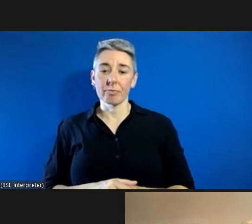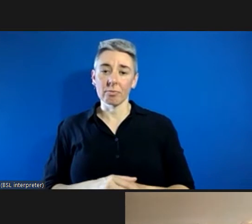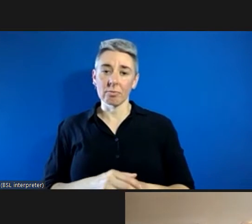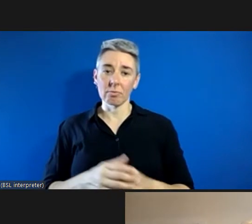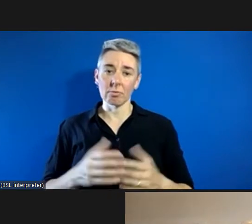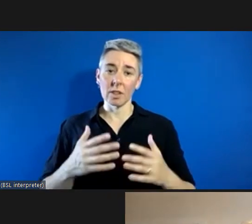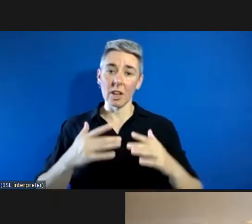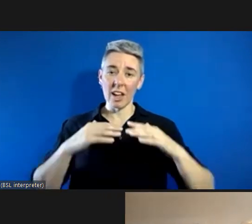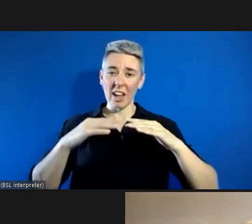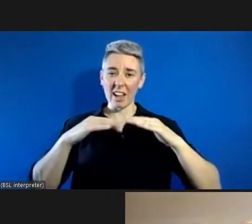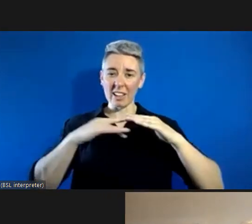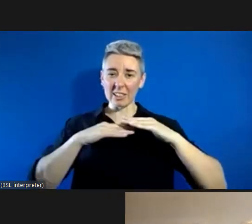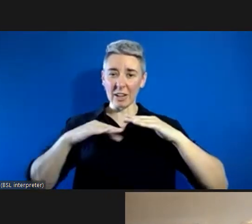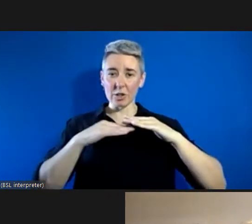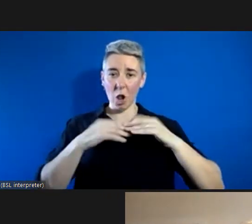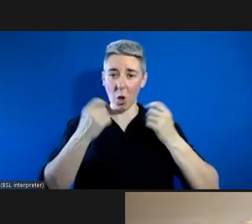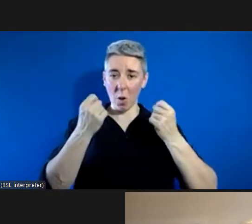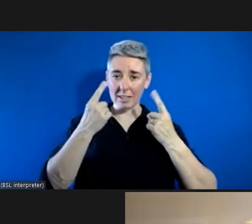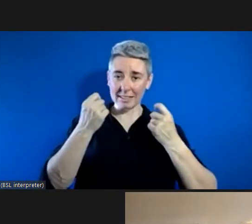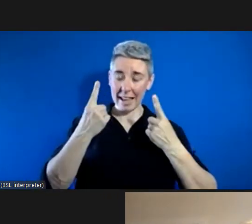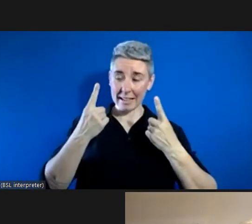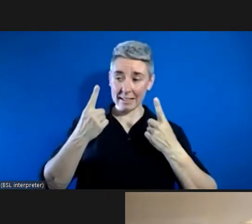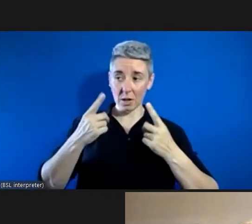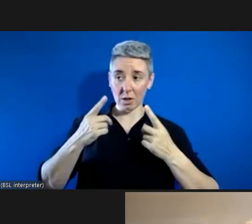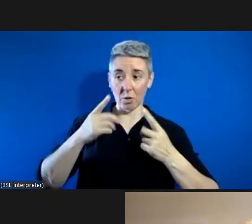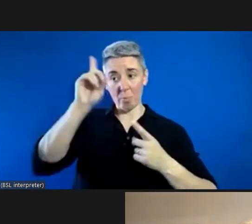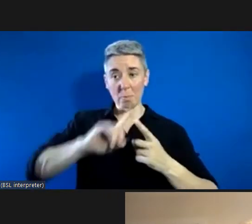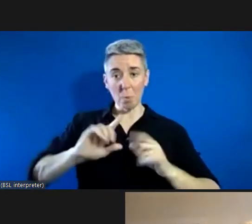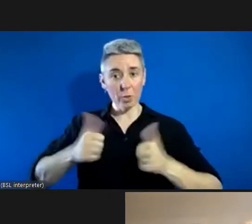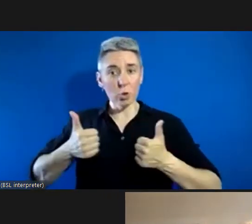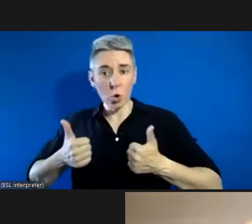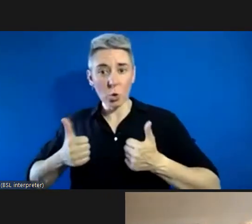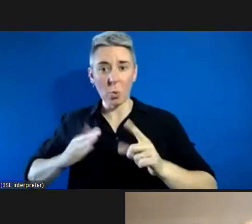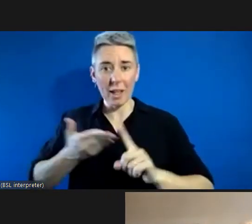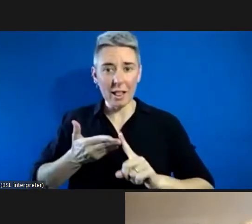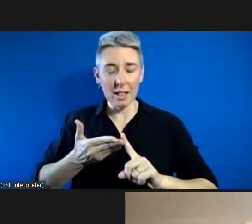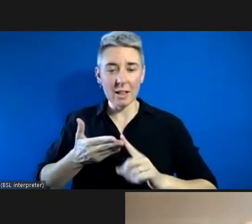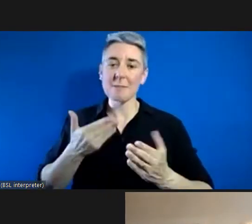people of goodwill is far more frustrating than absolute misunderstanding from people